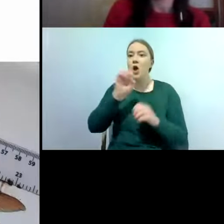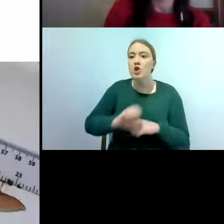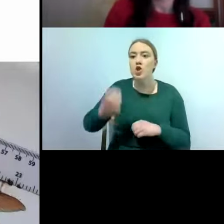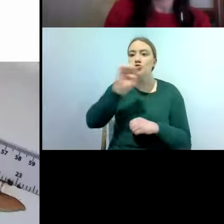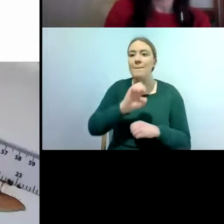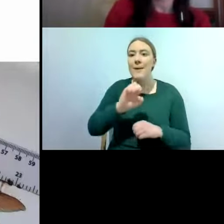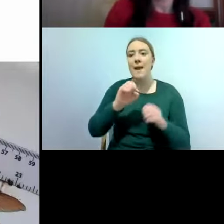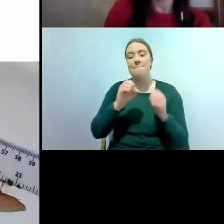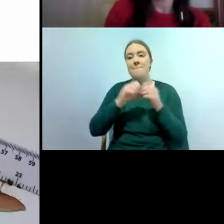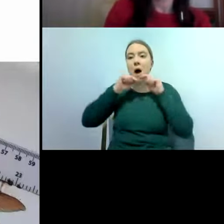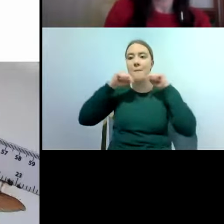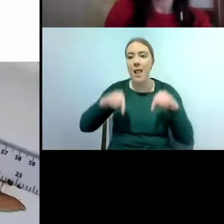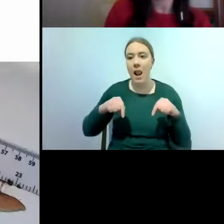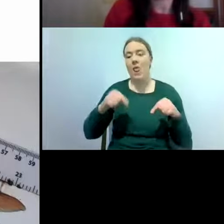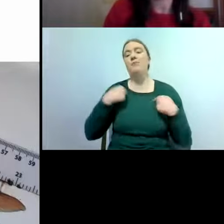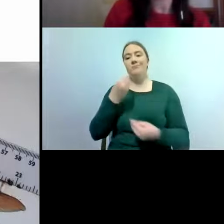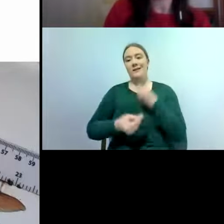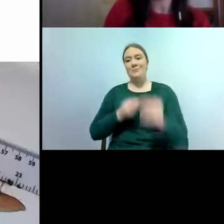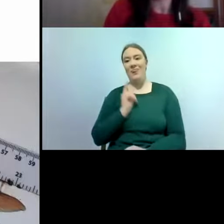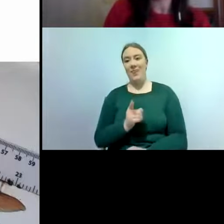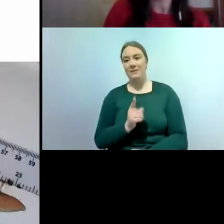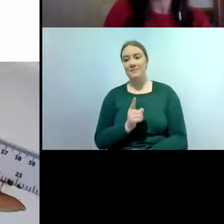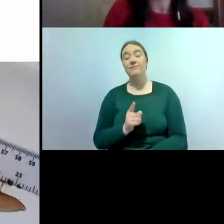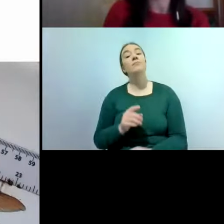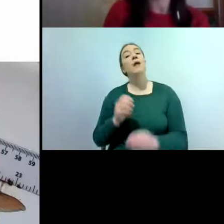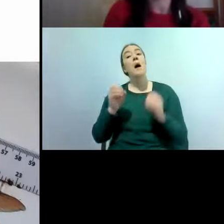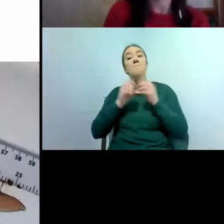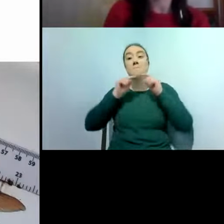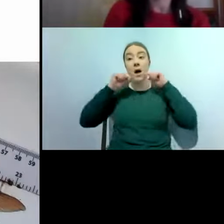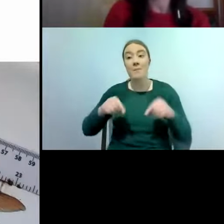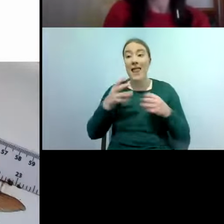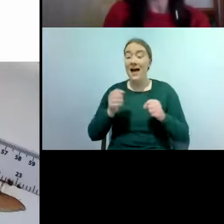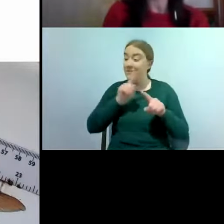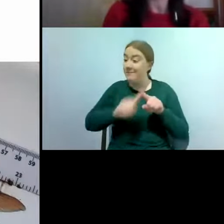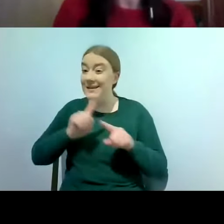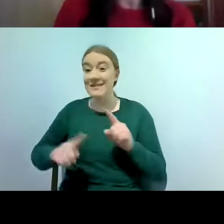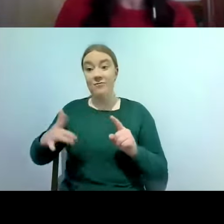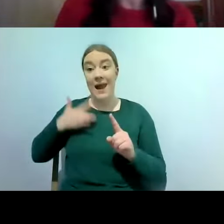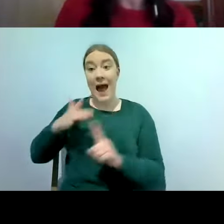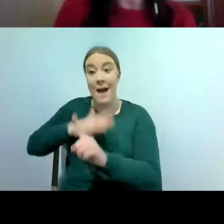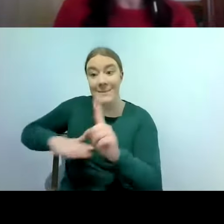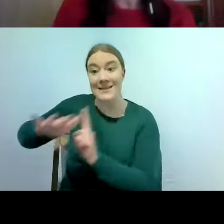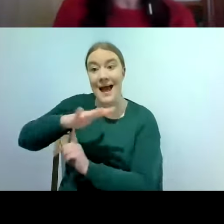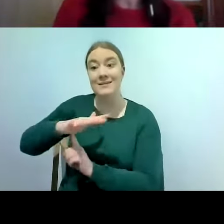they tend to use different habitats in the river for feeding spawning resting